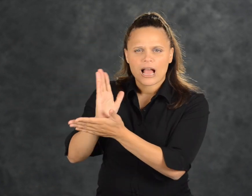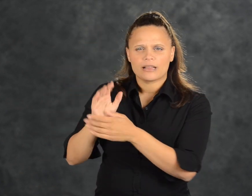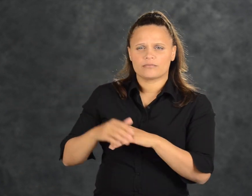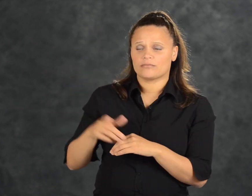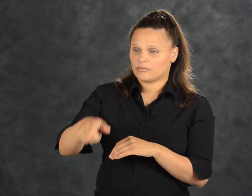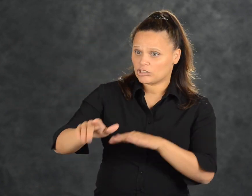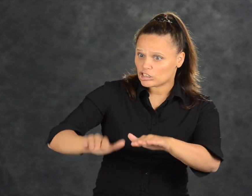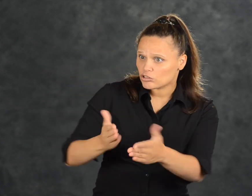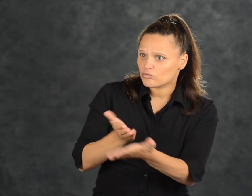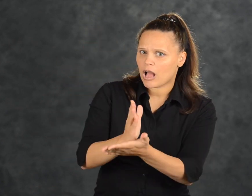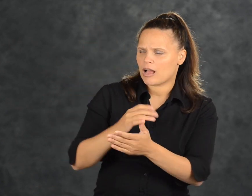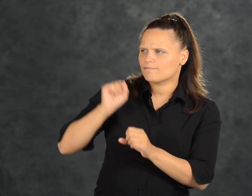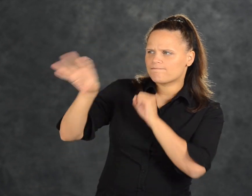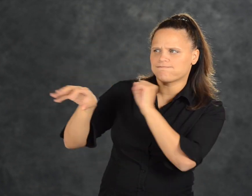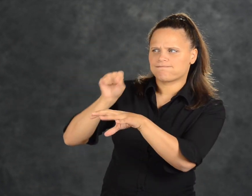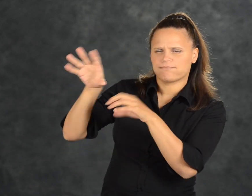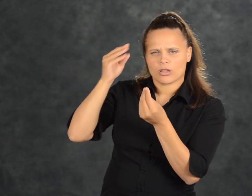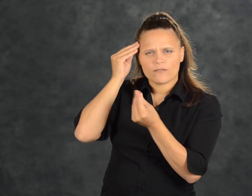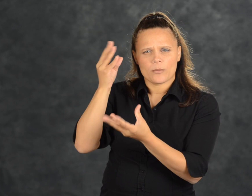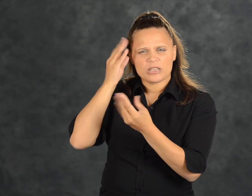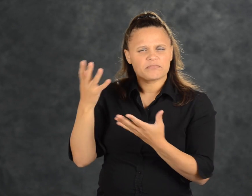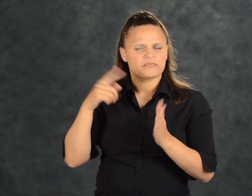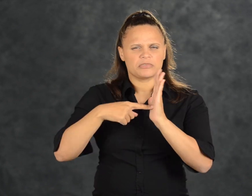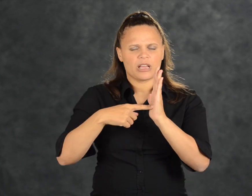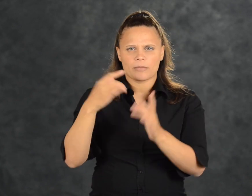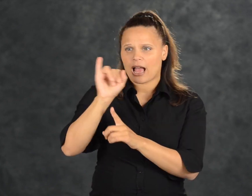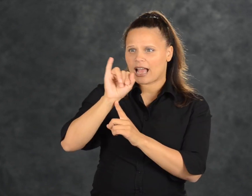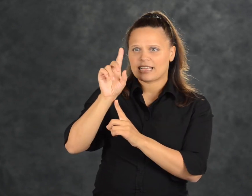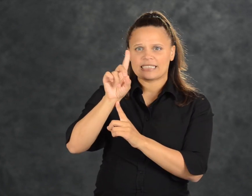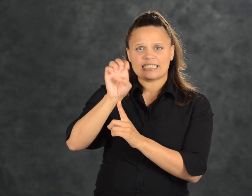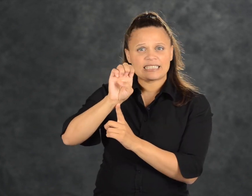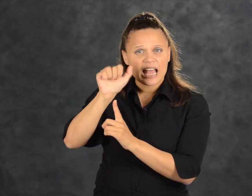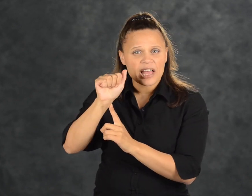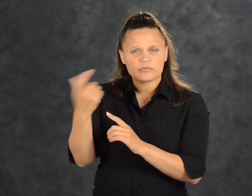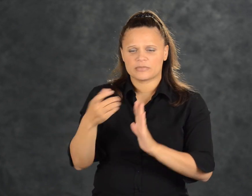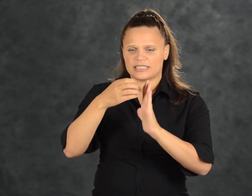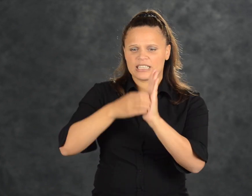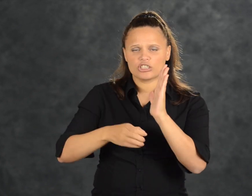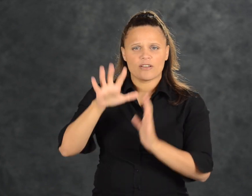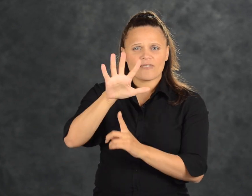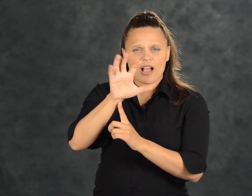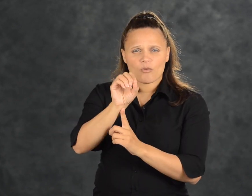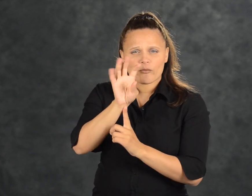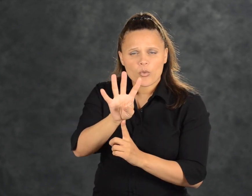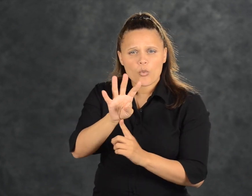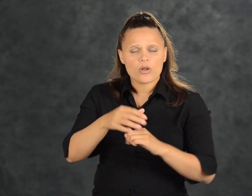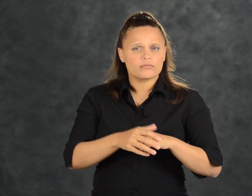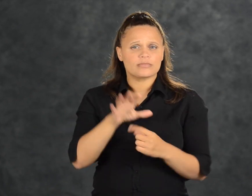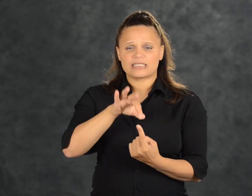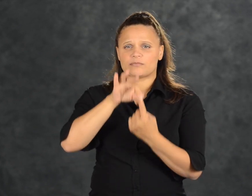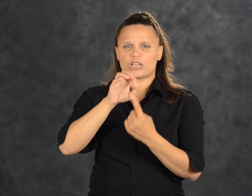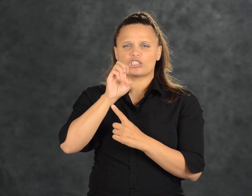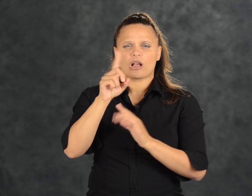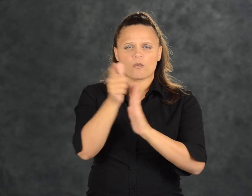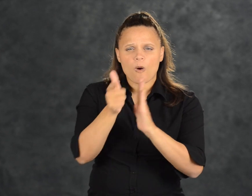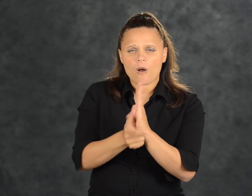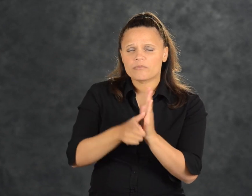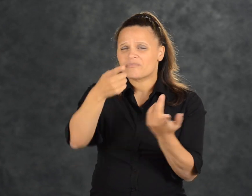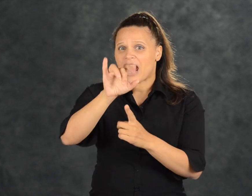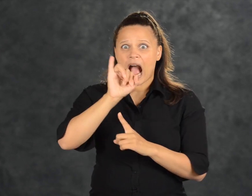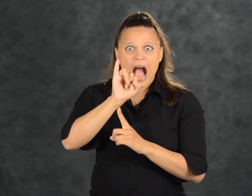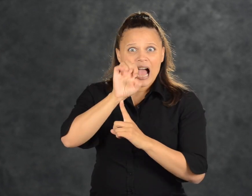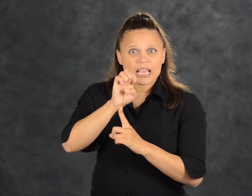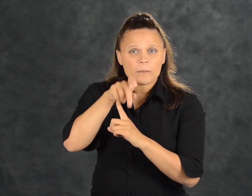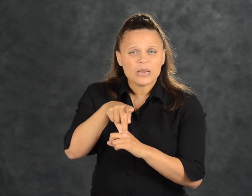and about topics such as the IDEA, Section 504, special education law, the IEP,